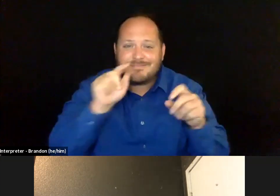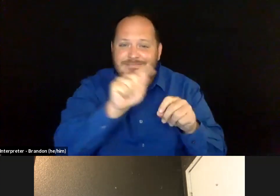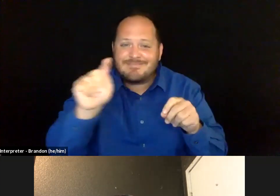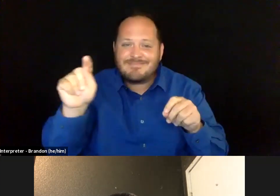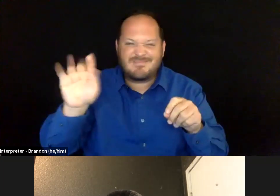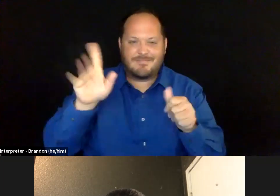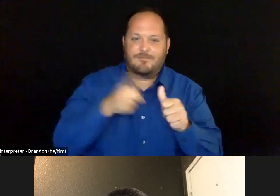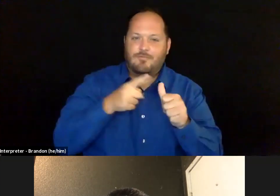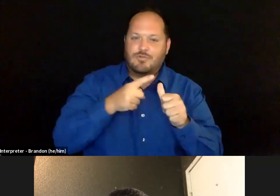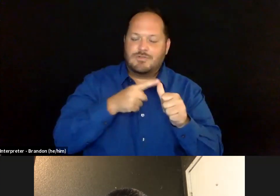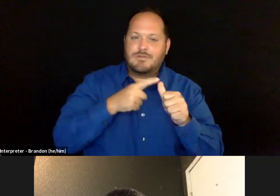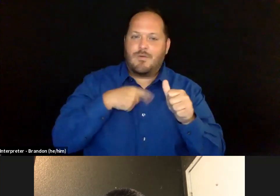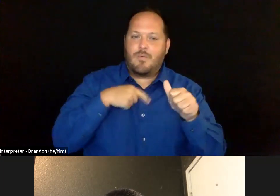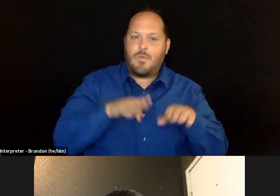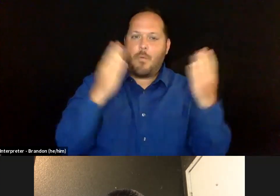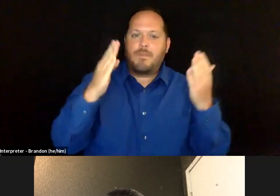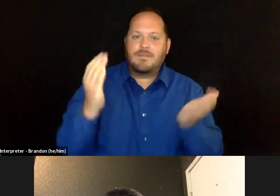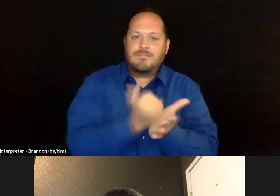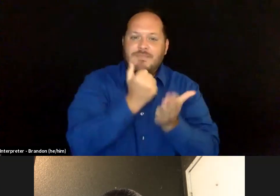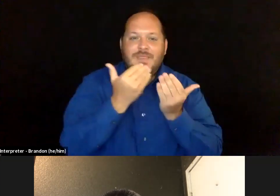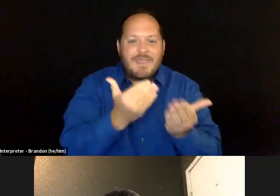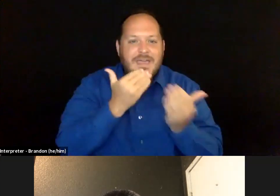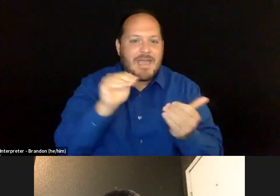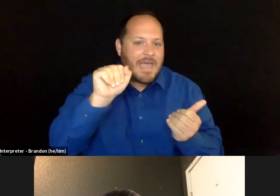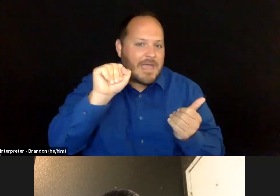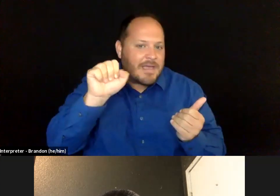Captioning, click on the closed captioning at the bottom of your